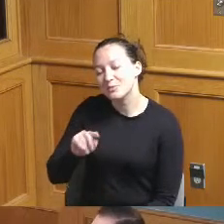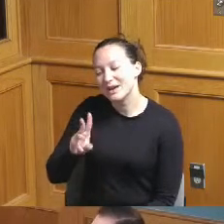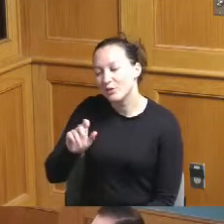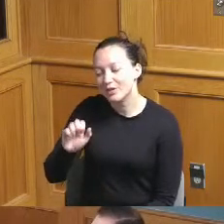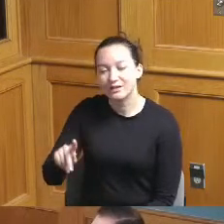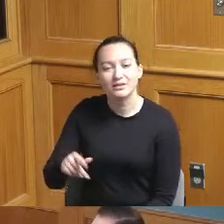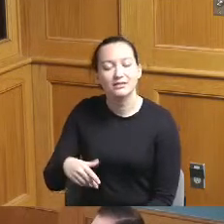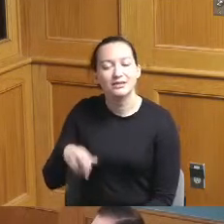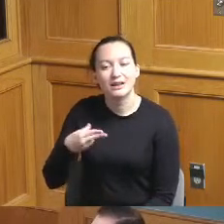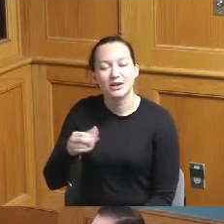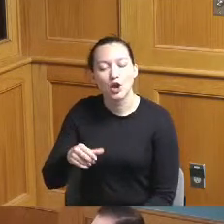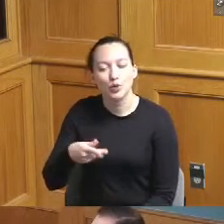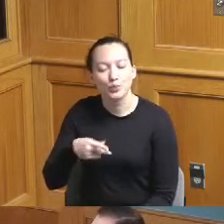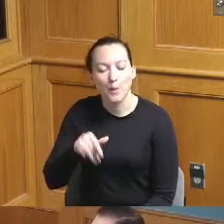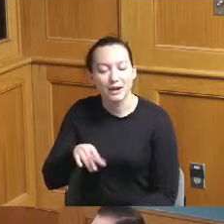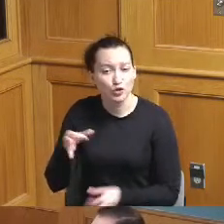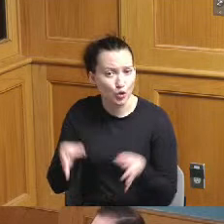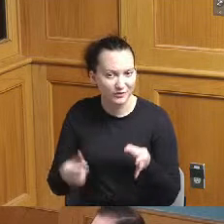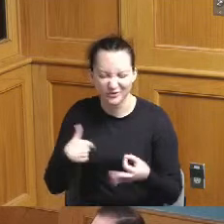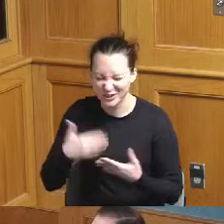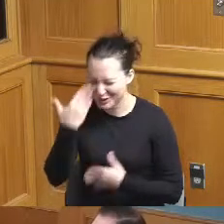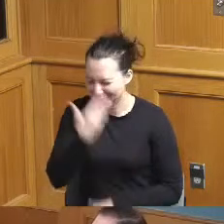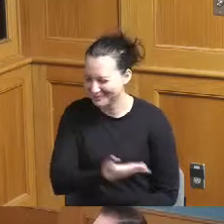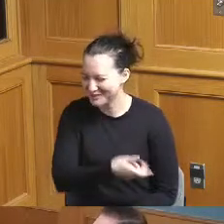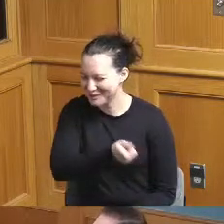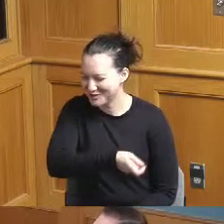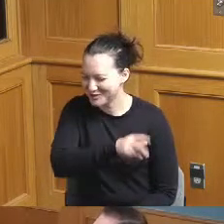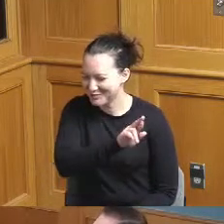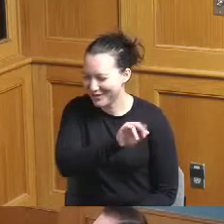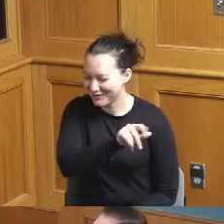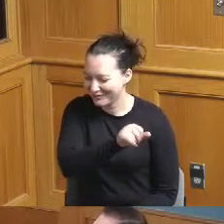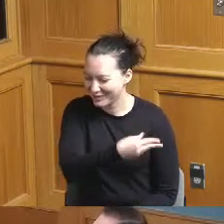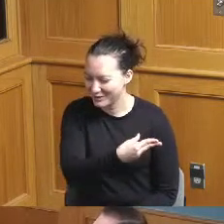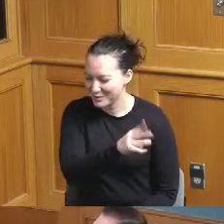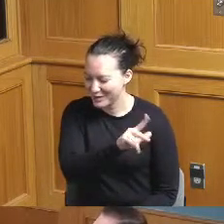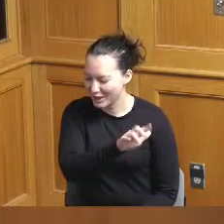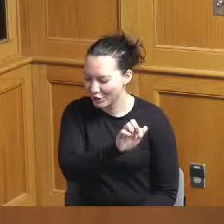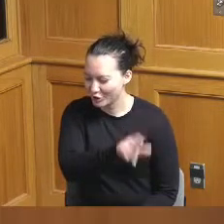Probate Court as you all probably know this is Judge Ralph Winkler Probate Court Judge